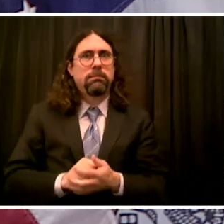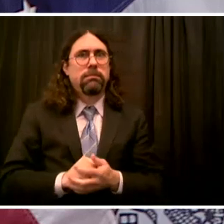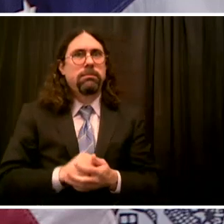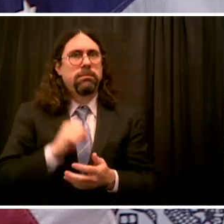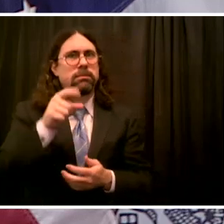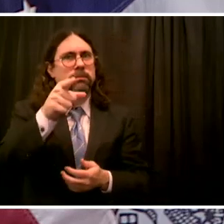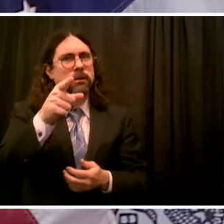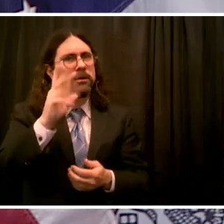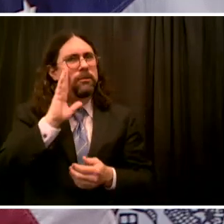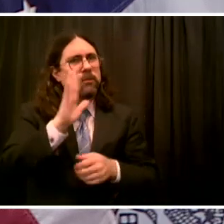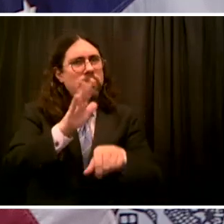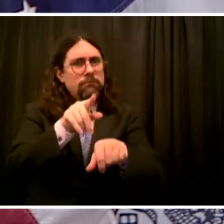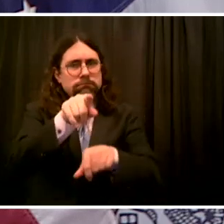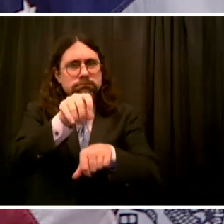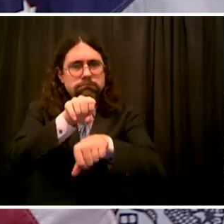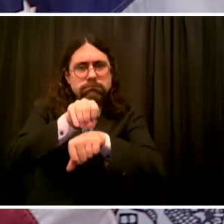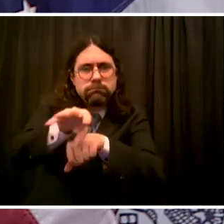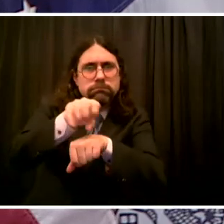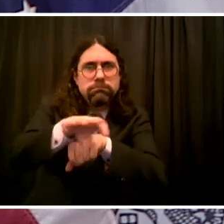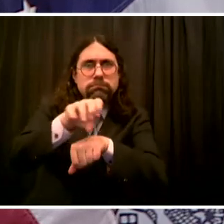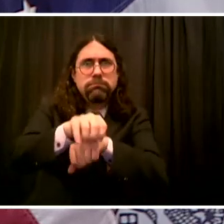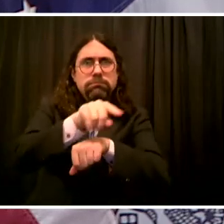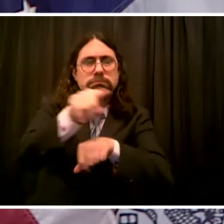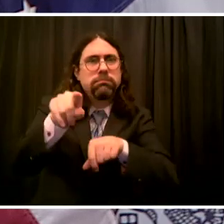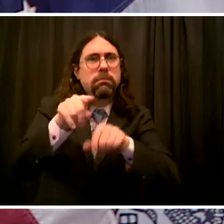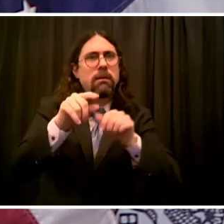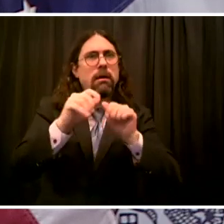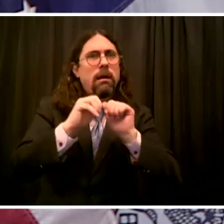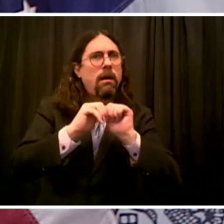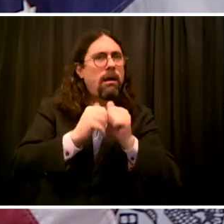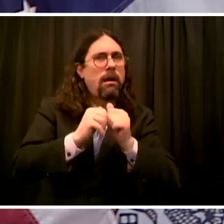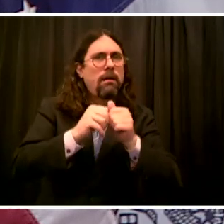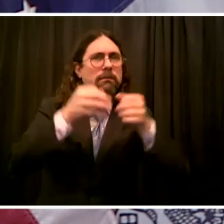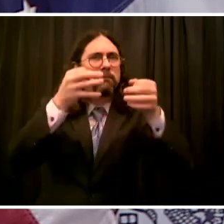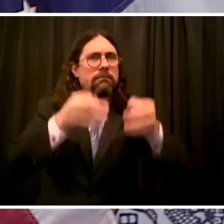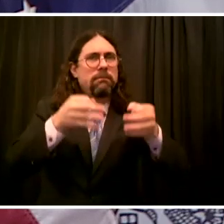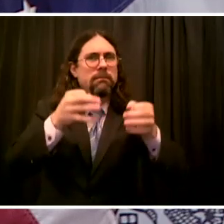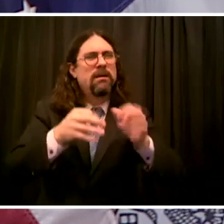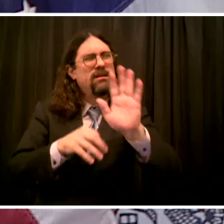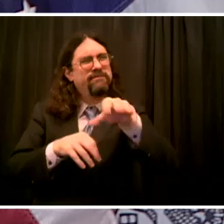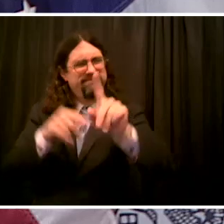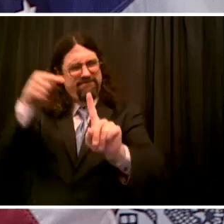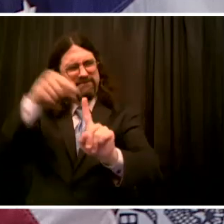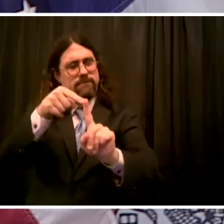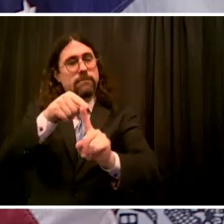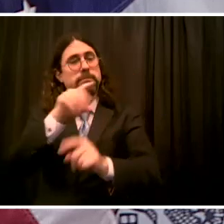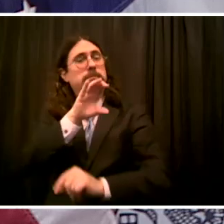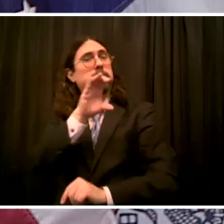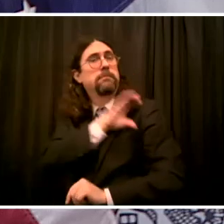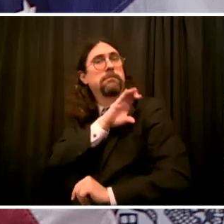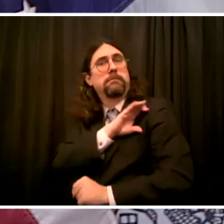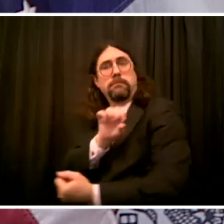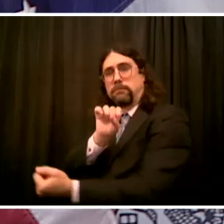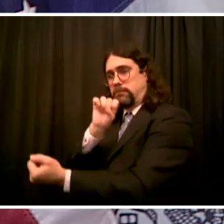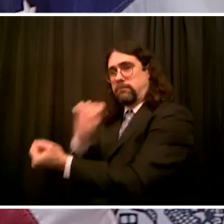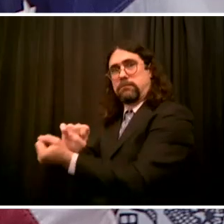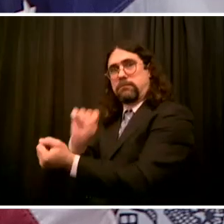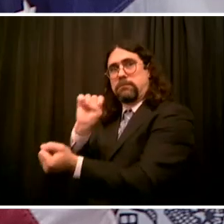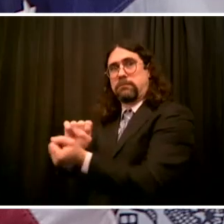MATTER, WOLDU Y U CONSIDER APPOINTING A SOCIAL DISTANCI G CRZA, OR SOMEONE ON THAT LEVEL, WHAT WOULD ACTUALLY FOCUS WHOLLY ON THIS,